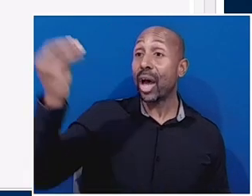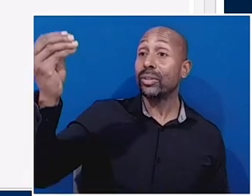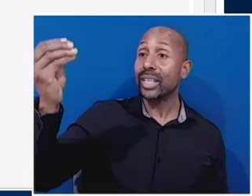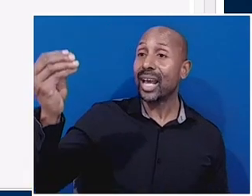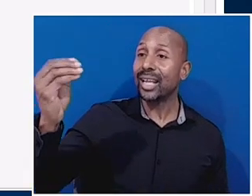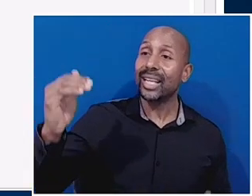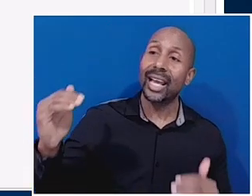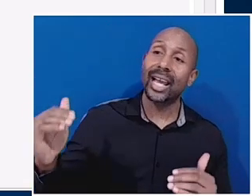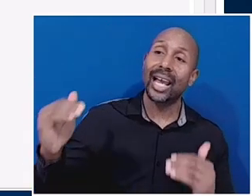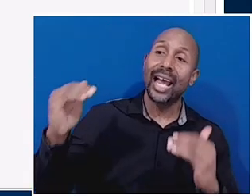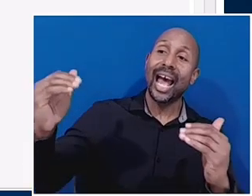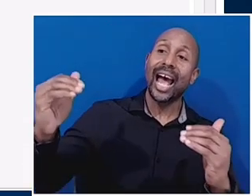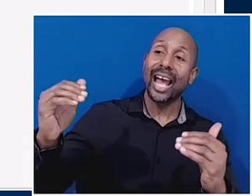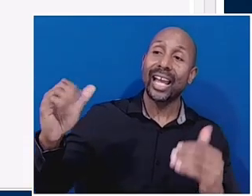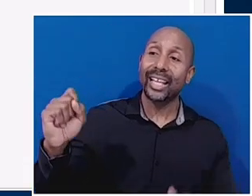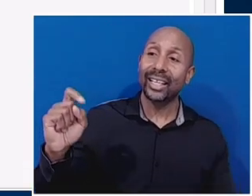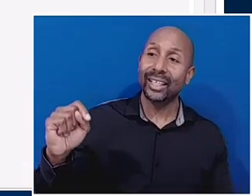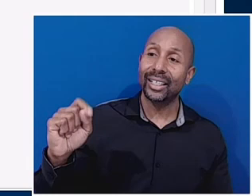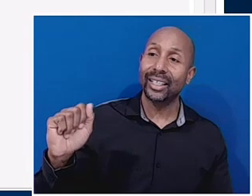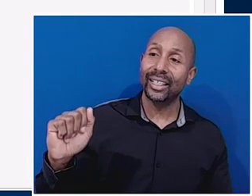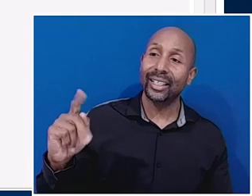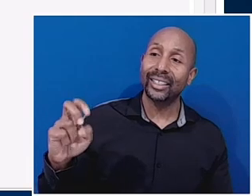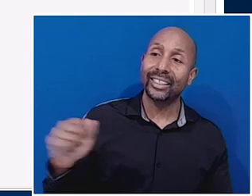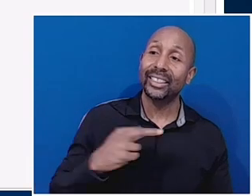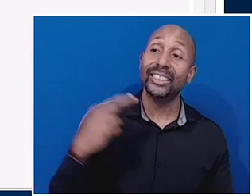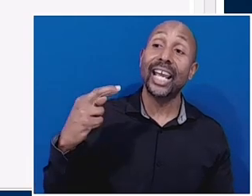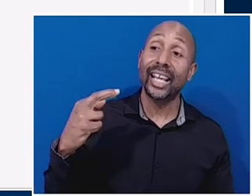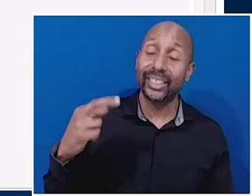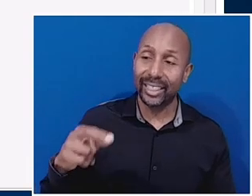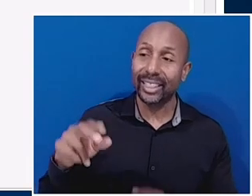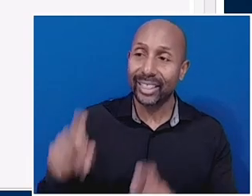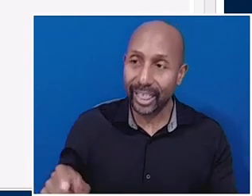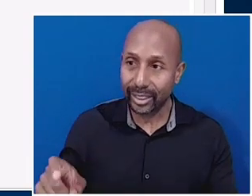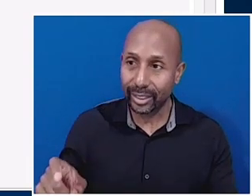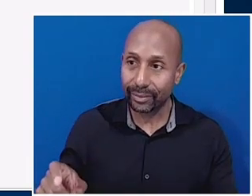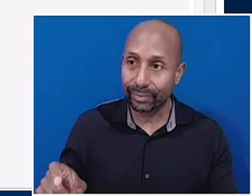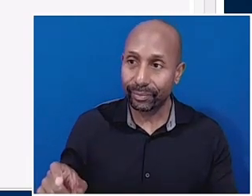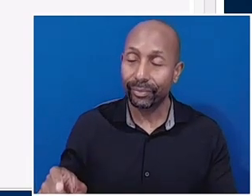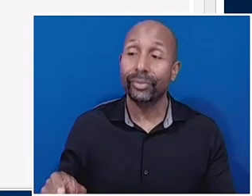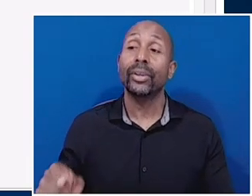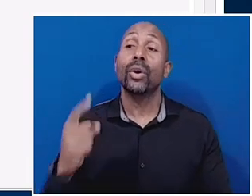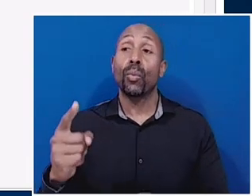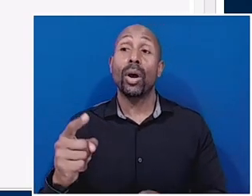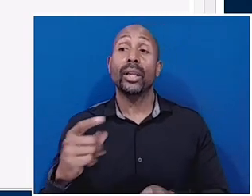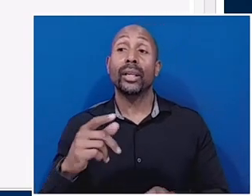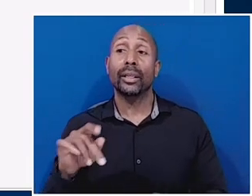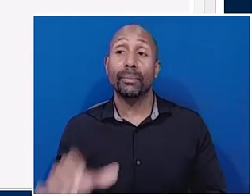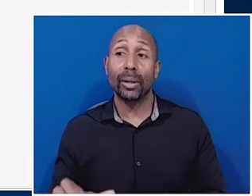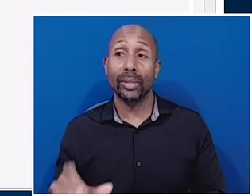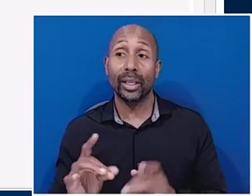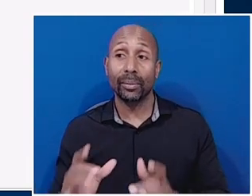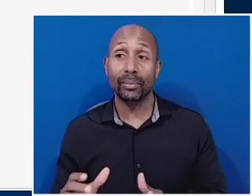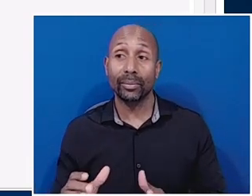Because we heard- we've had a bunch of complaints. I think one of the public commenters was a former Army medic who had